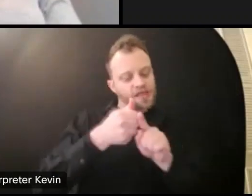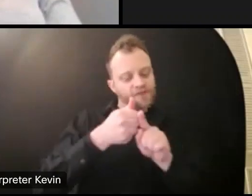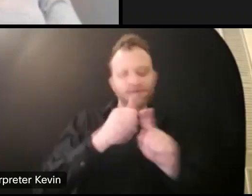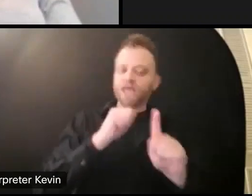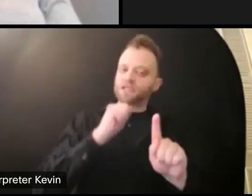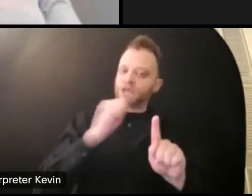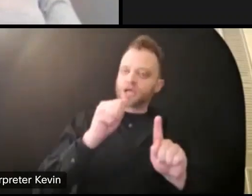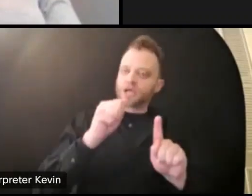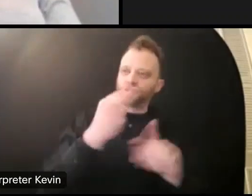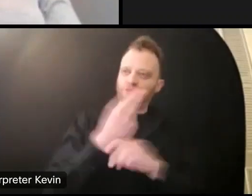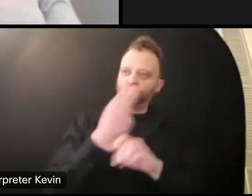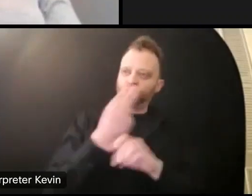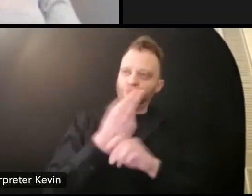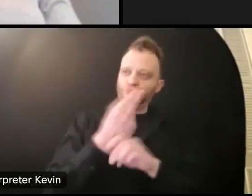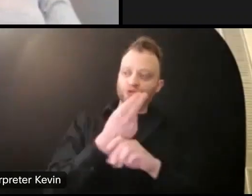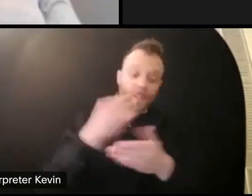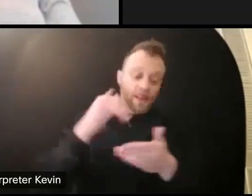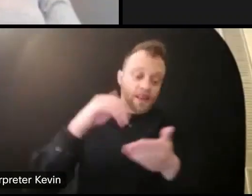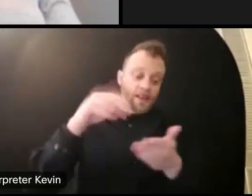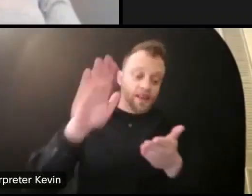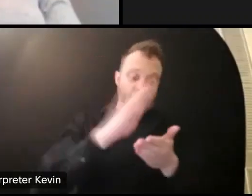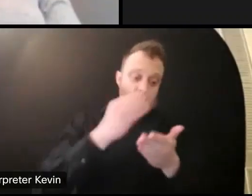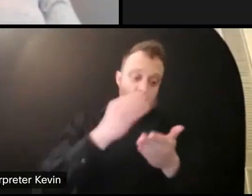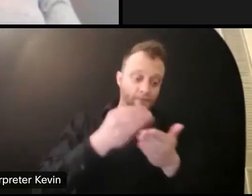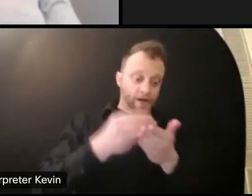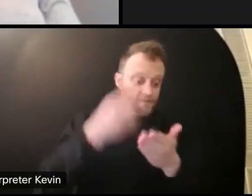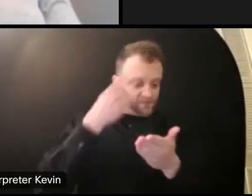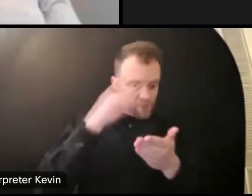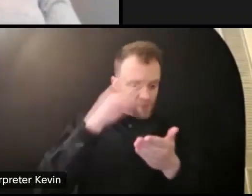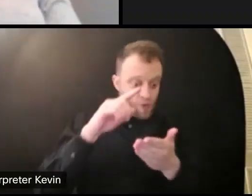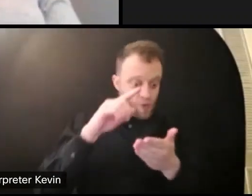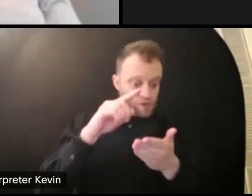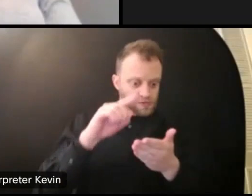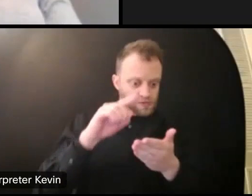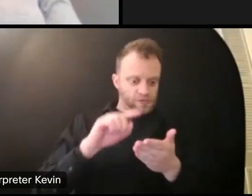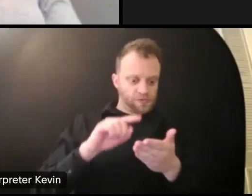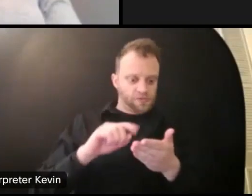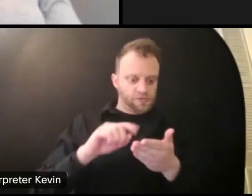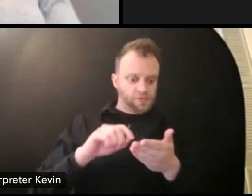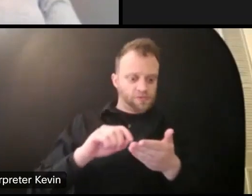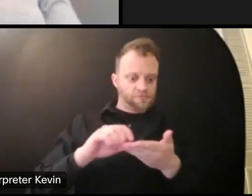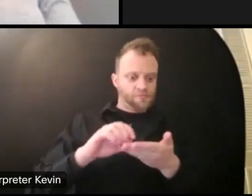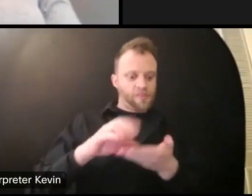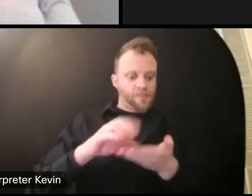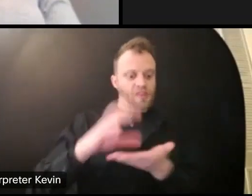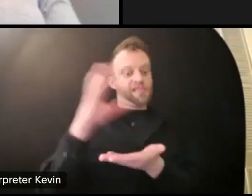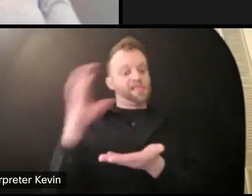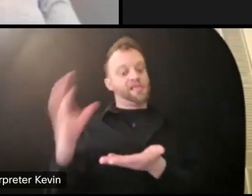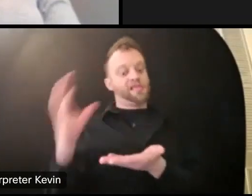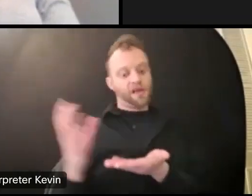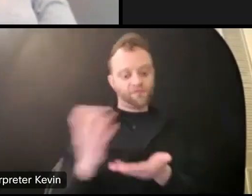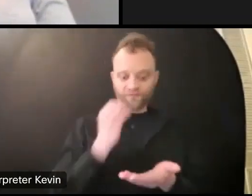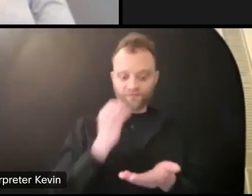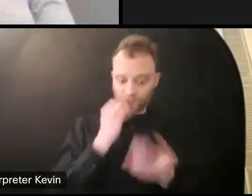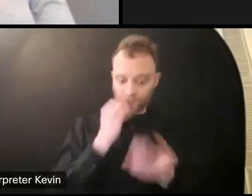use its money for significant food, but for nominal refreshments is fine.